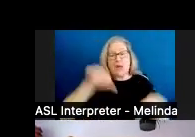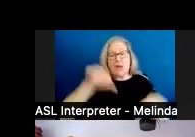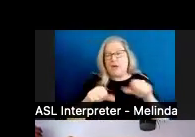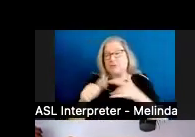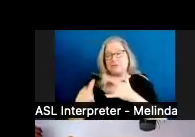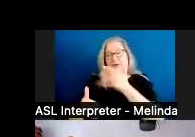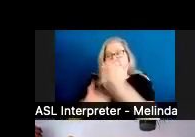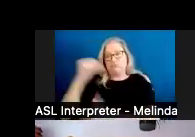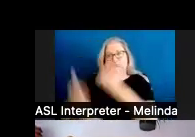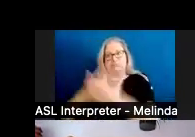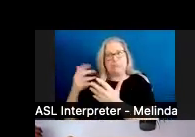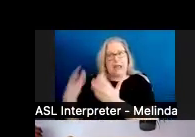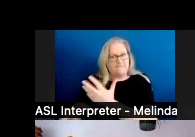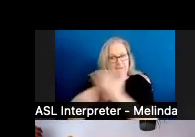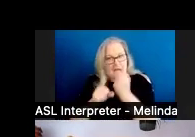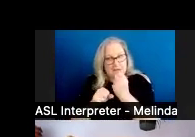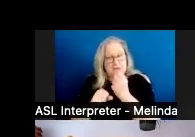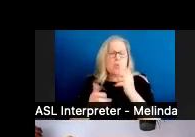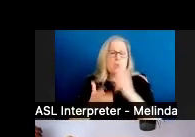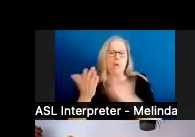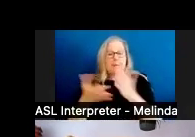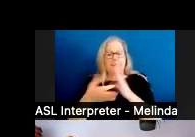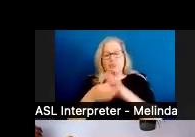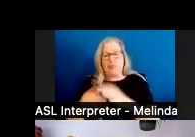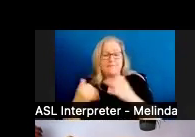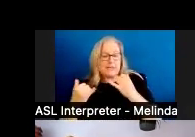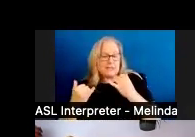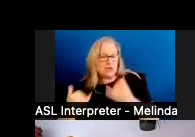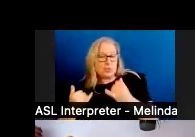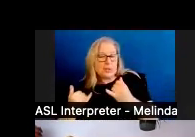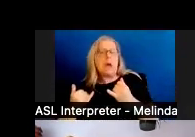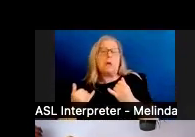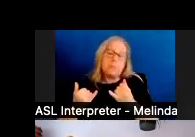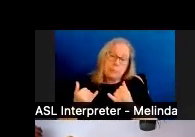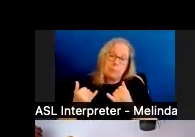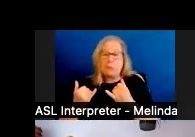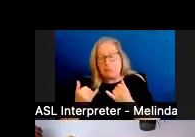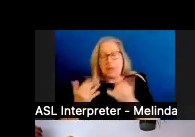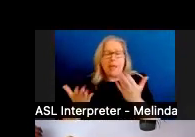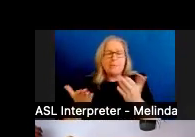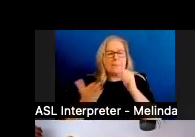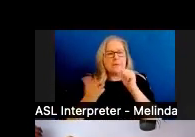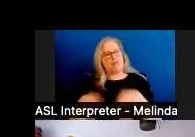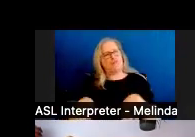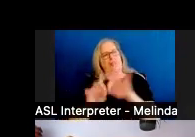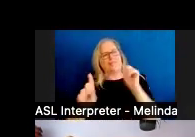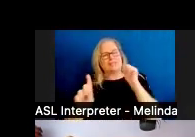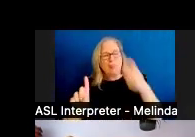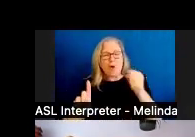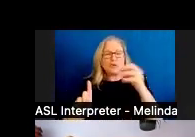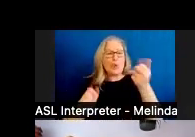So what may be relevant today could be not so much tomorrow. So any longer and it may be worth